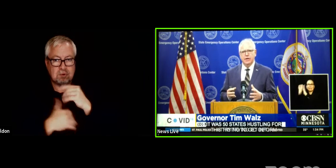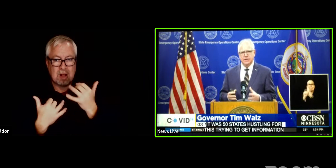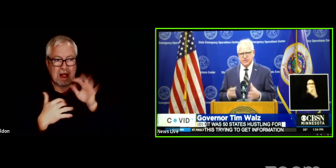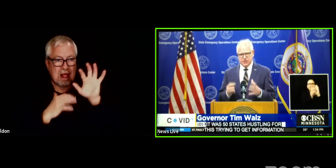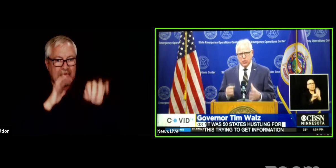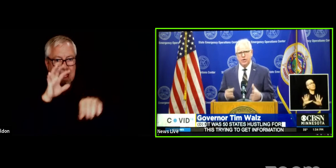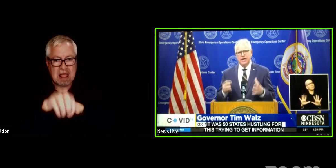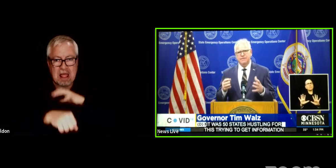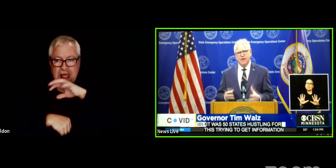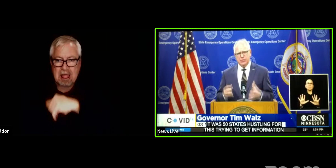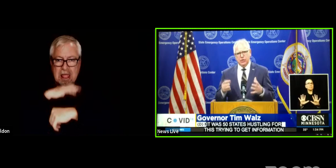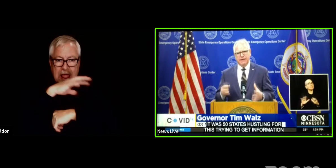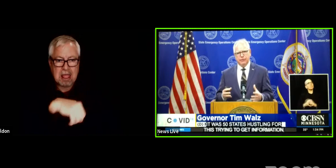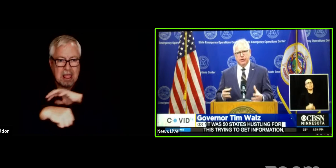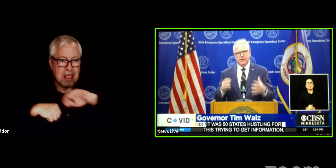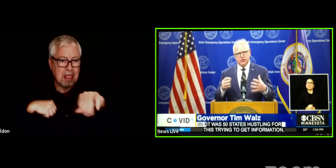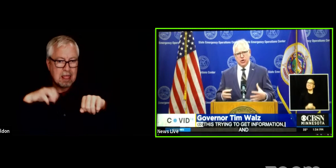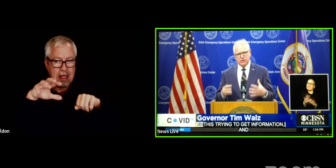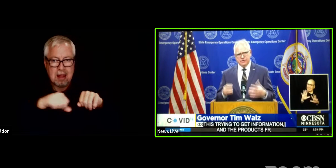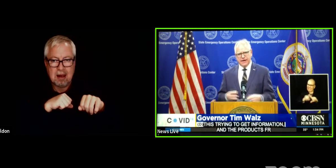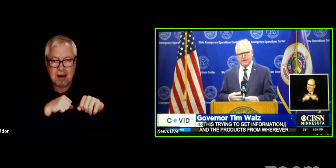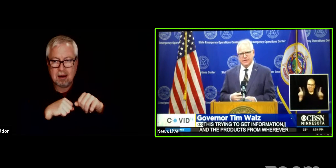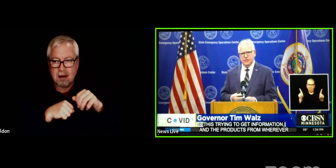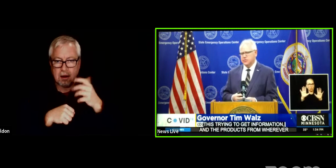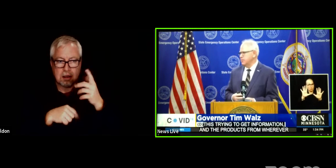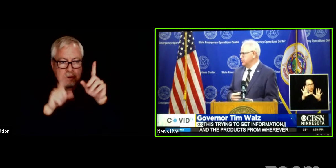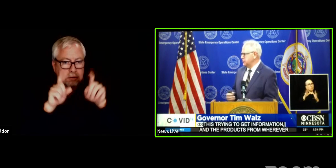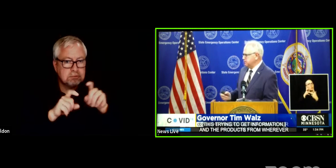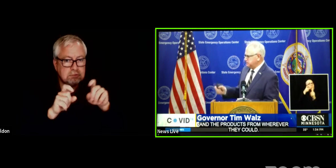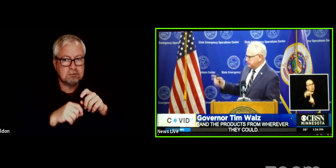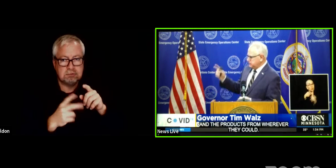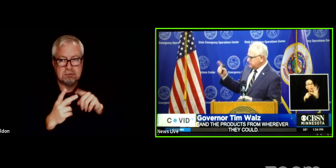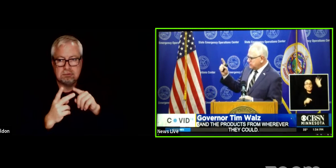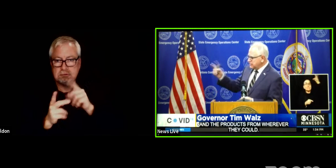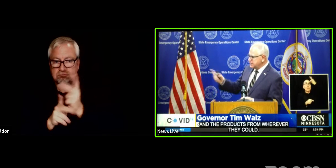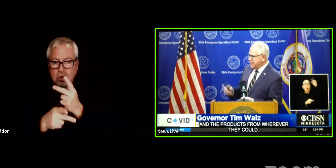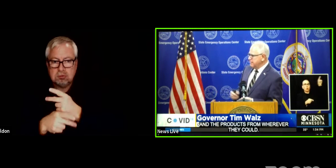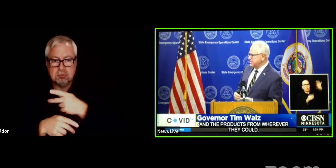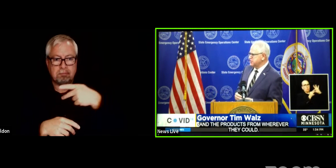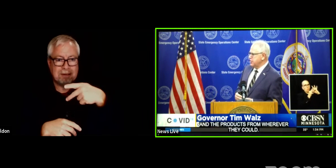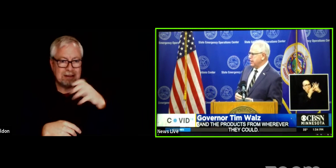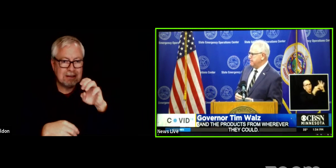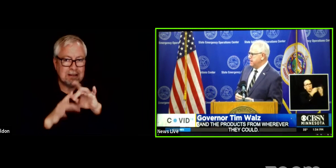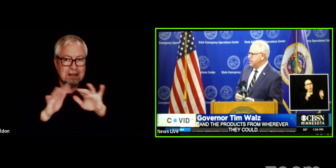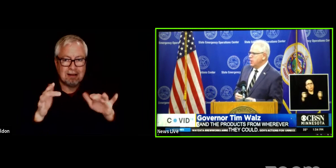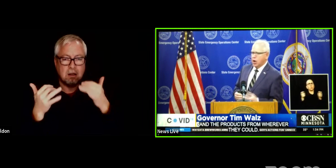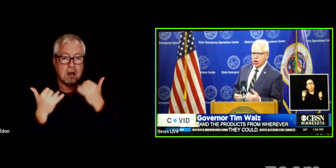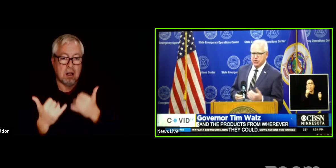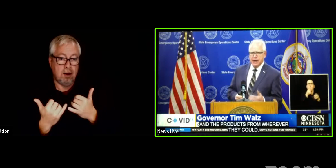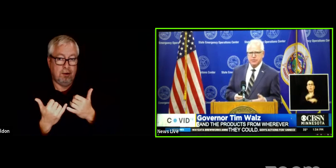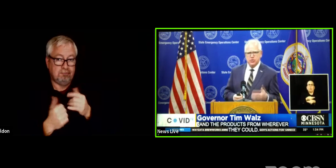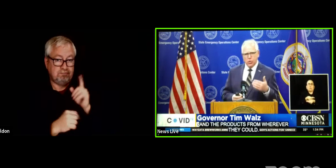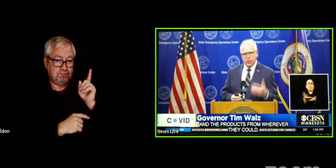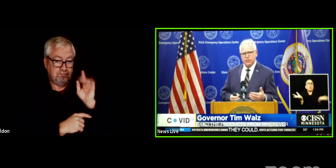THIS IS A COORDINATED FEDERAL EFFORT IN CHARGE OF THE VACCINE DISTRIBUTION. STATE OF MINNESOTA, OUR JOB IS TO WORK WITH